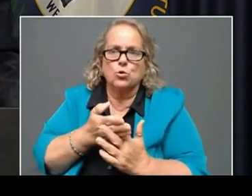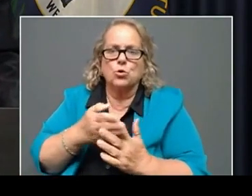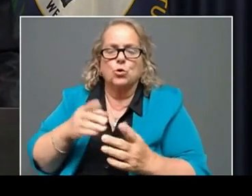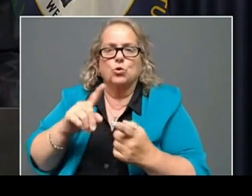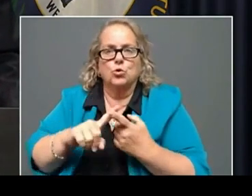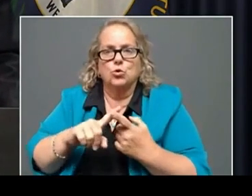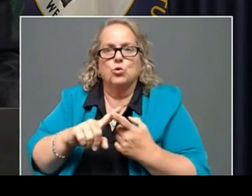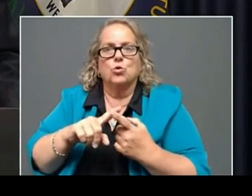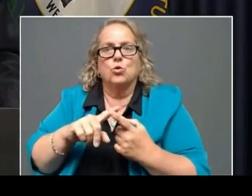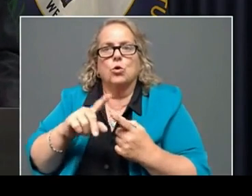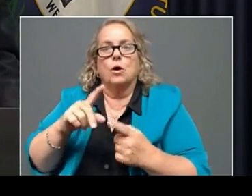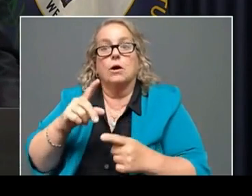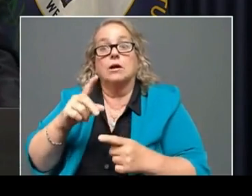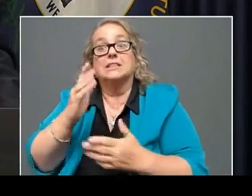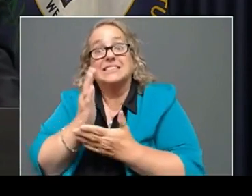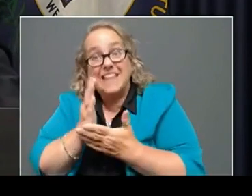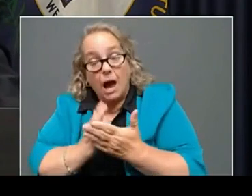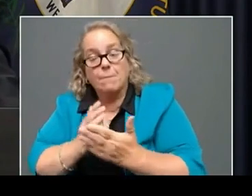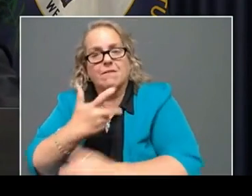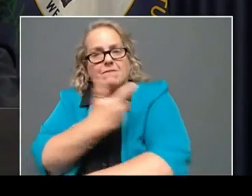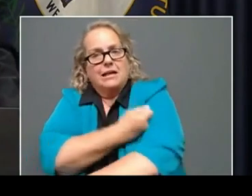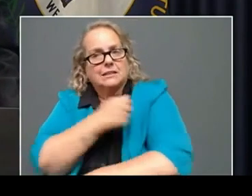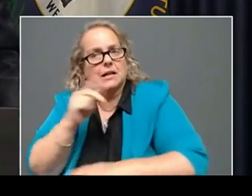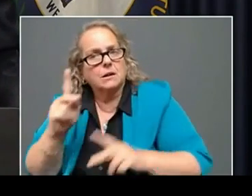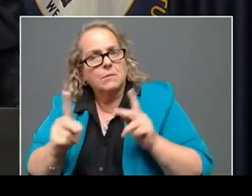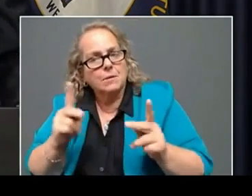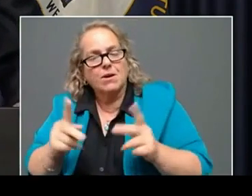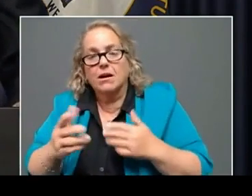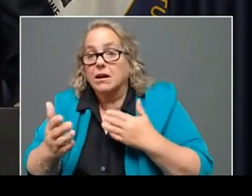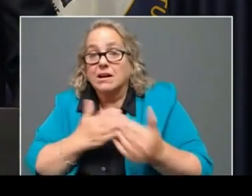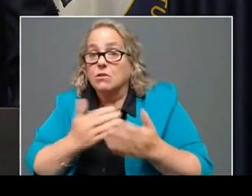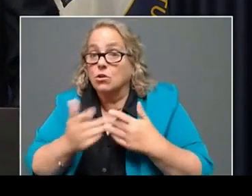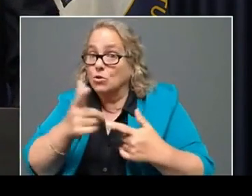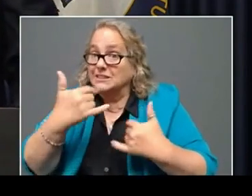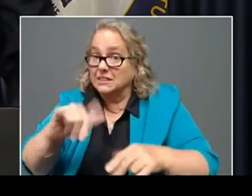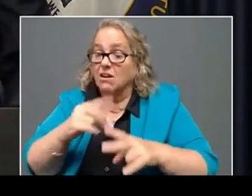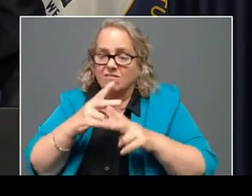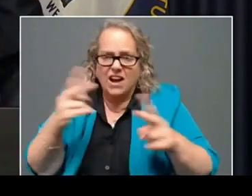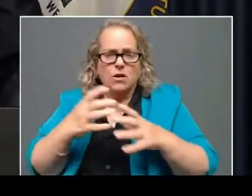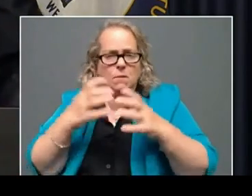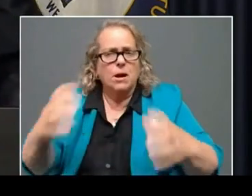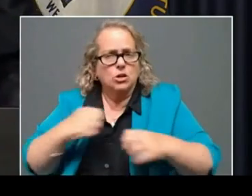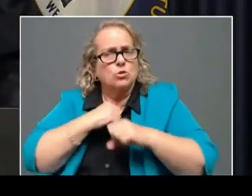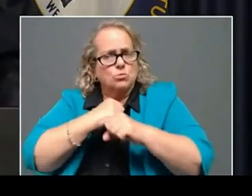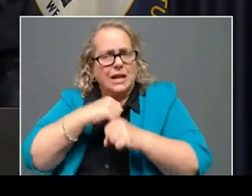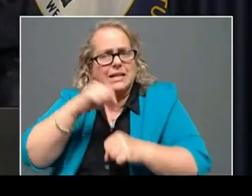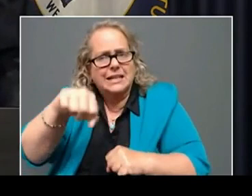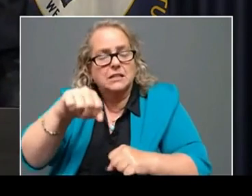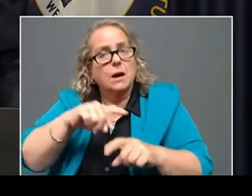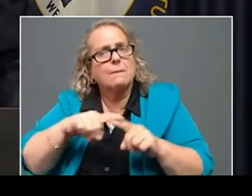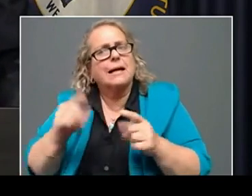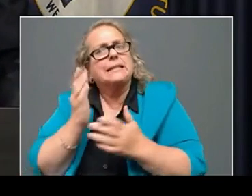individuals even though you are still very much protected from harm. Um It's